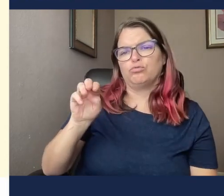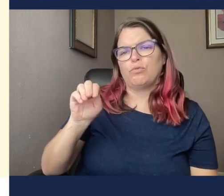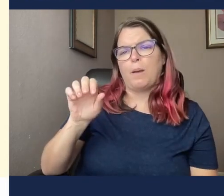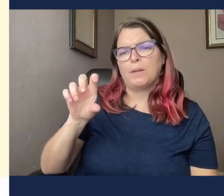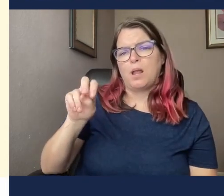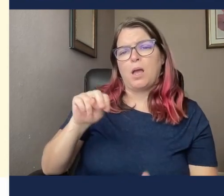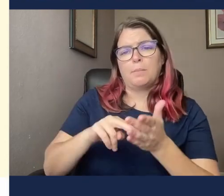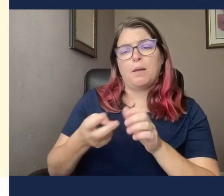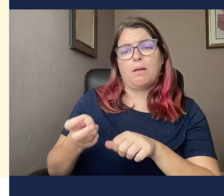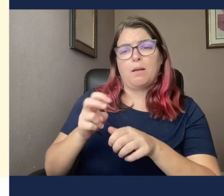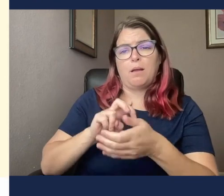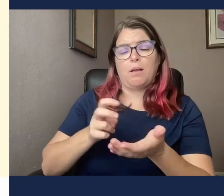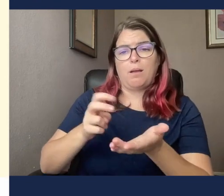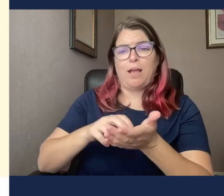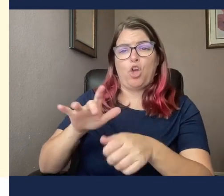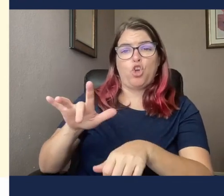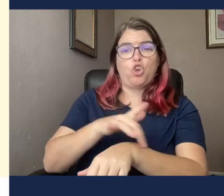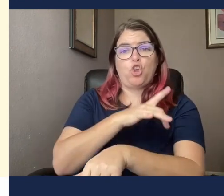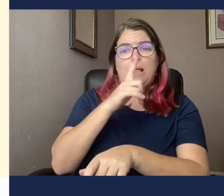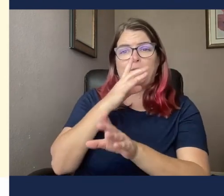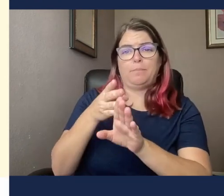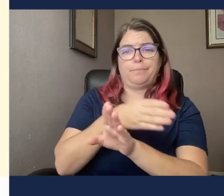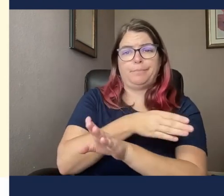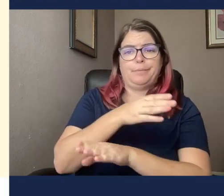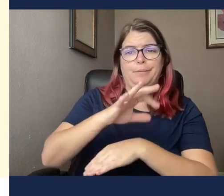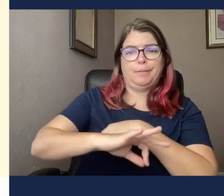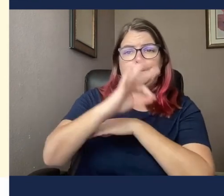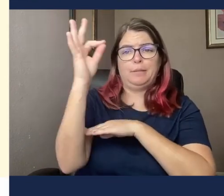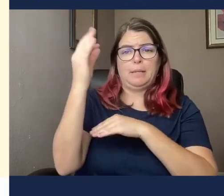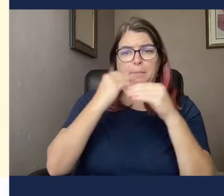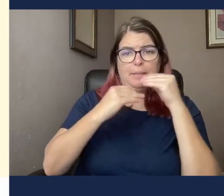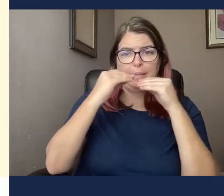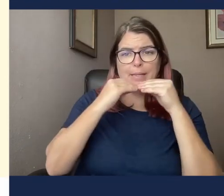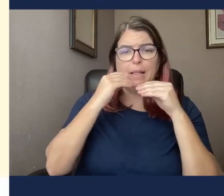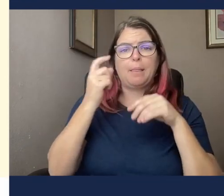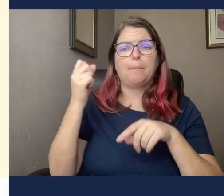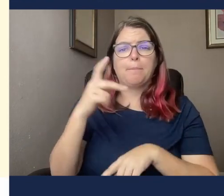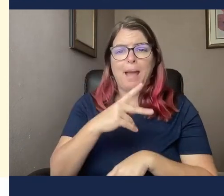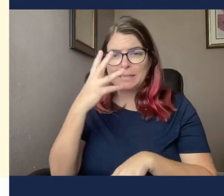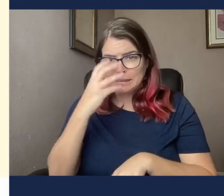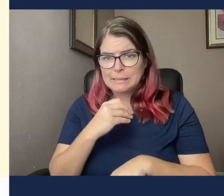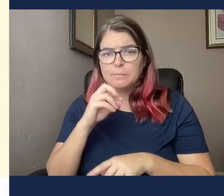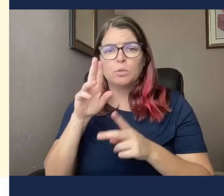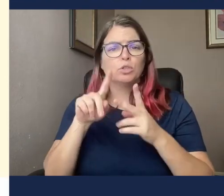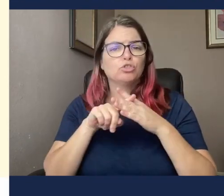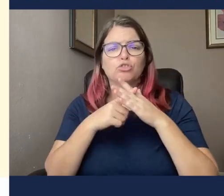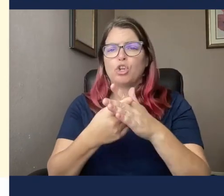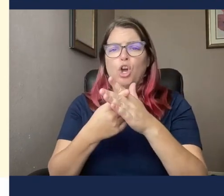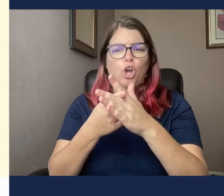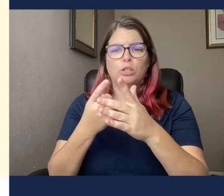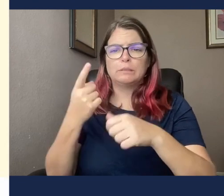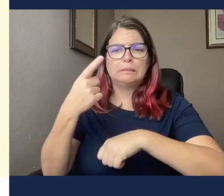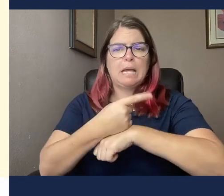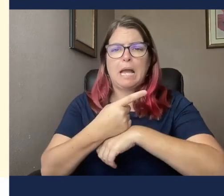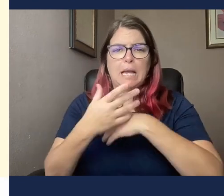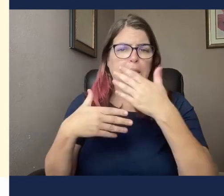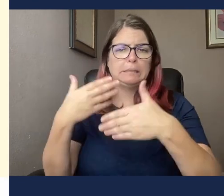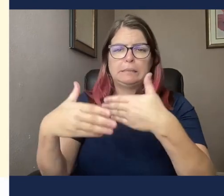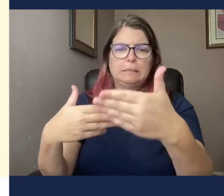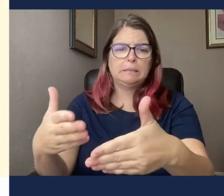before the hour. I have a lot more to talk about. But I had suggested that we might want to just have a session on, you know,